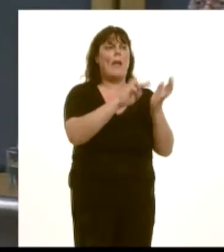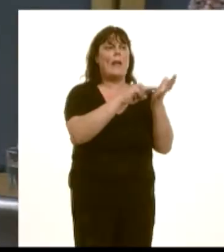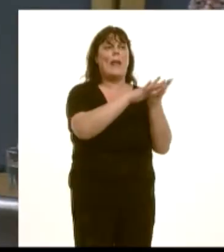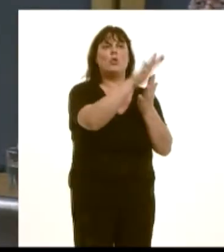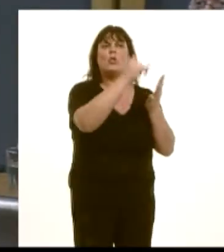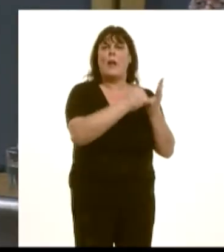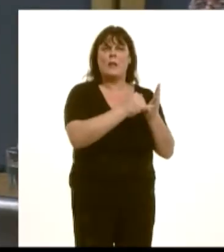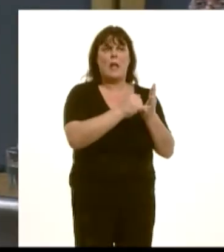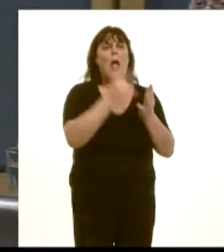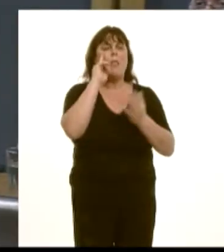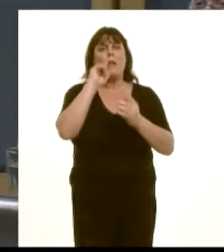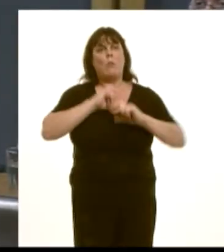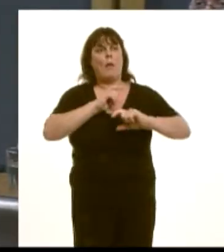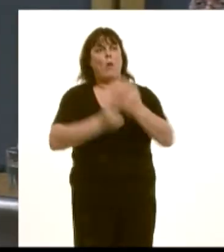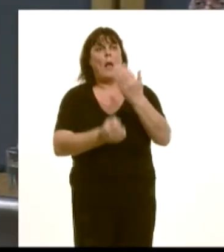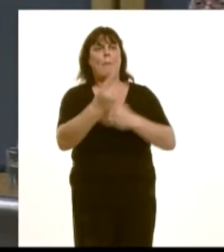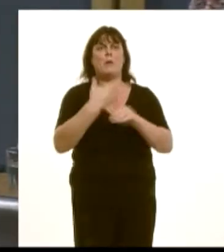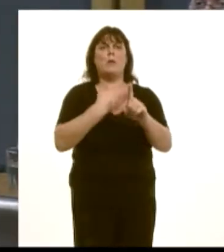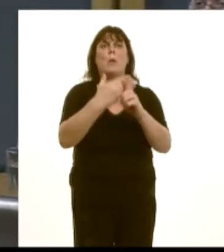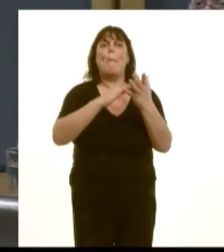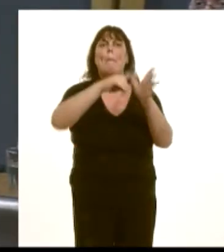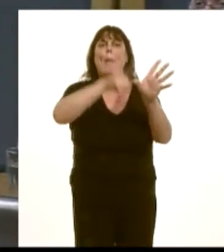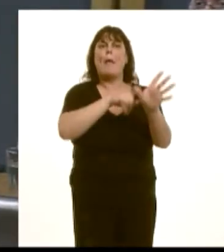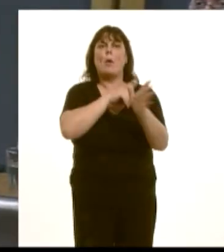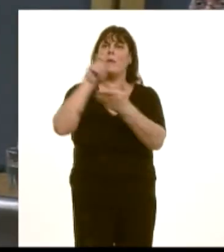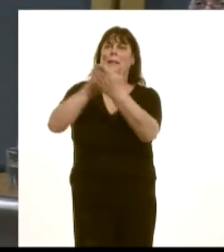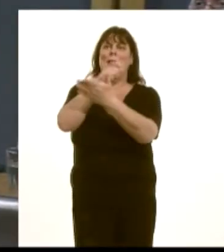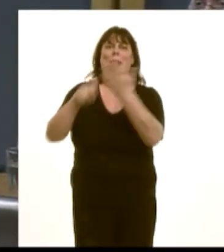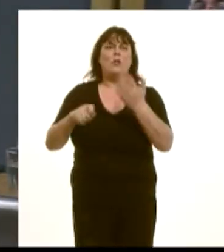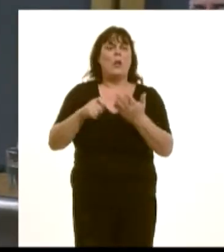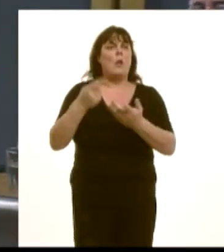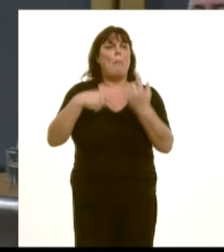to the general election, as they try to deflect attention away from their abysmal work in